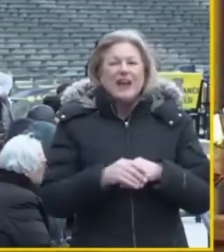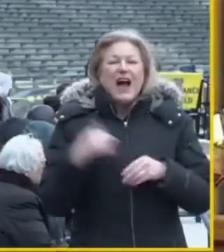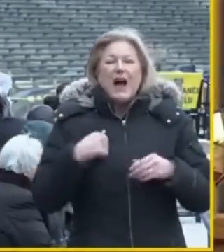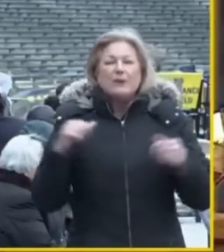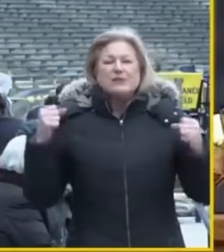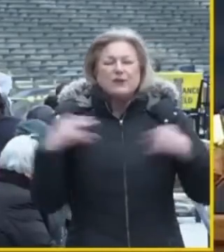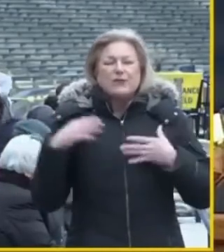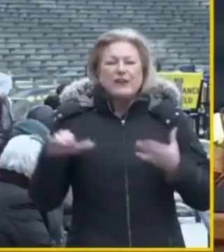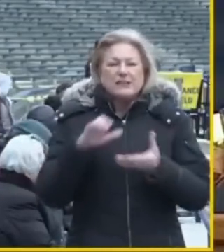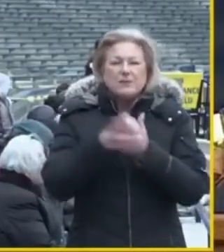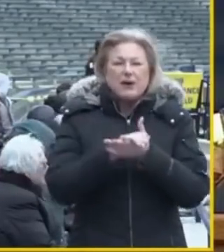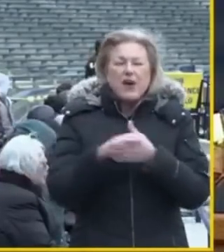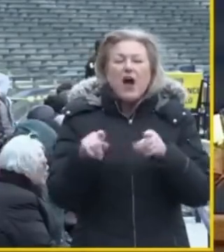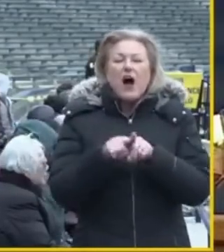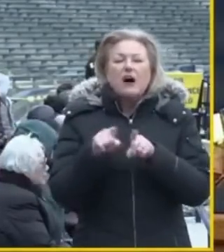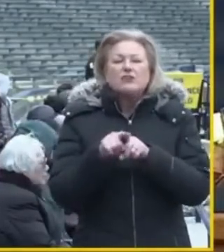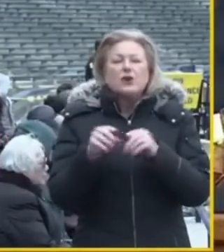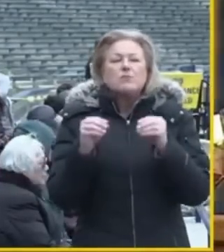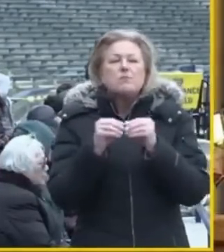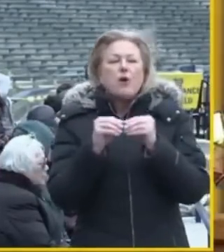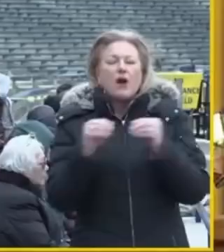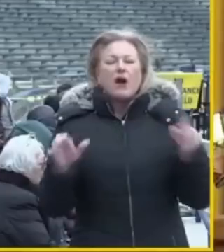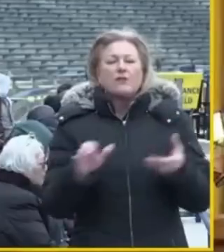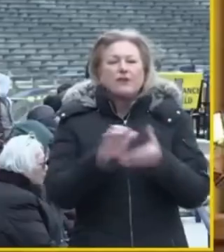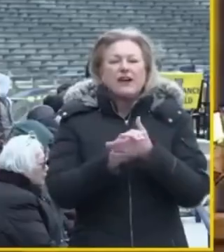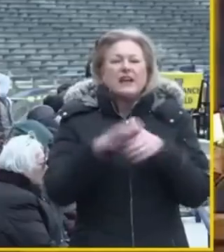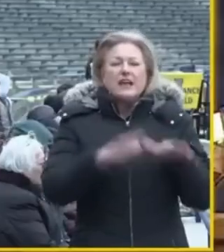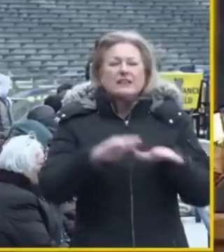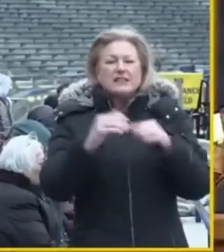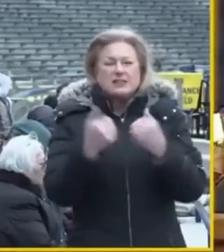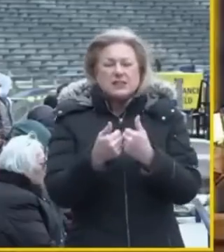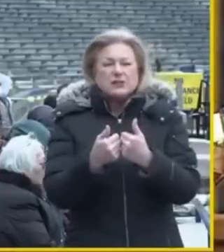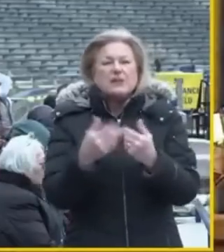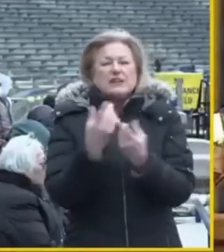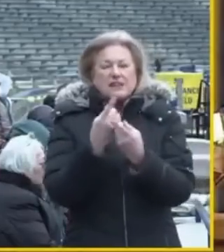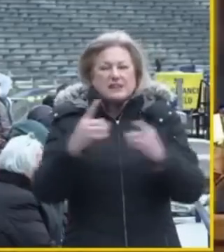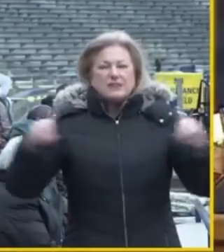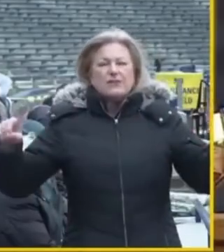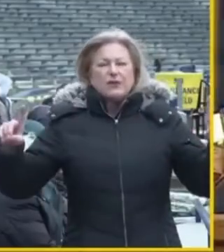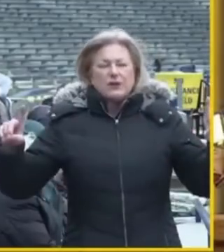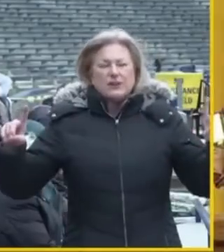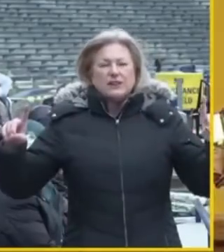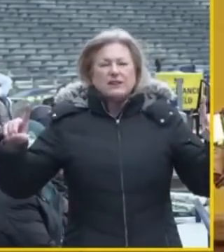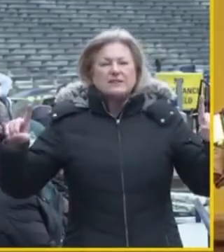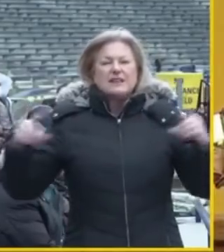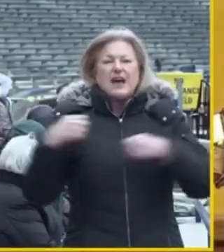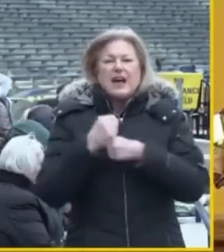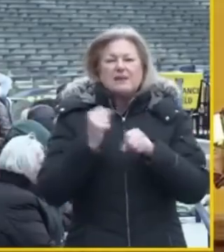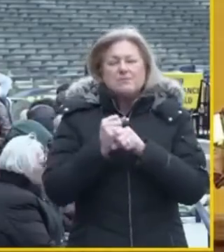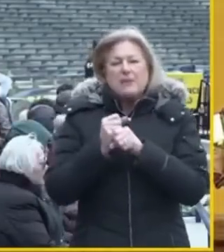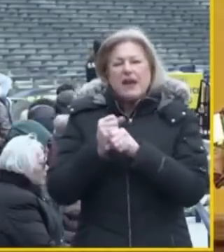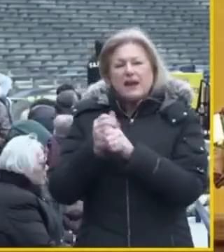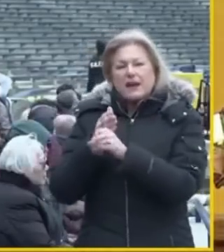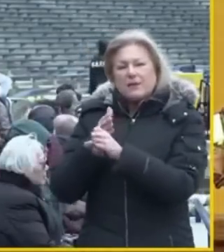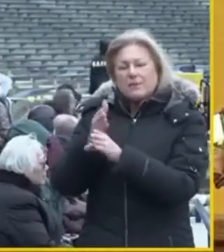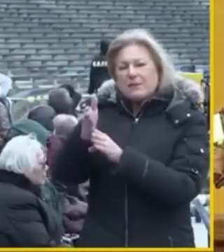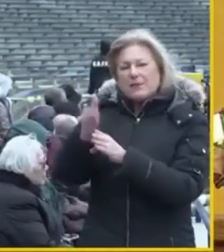and even more afraid to leave my marriage, and carve out a path for myself at midlife.